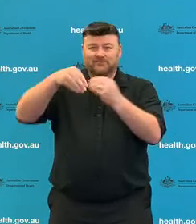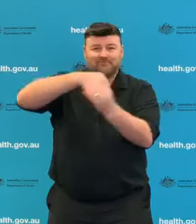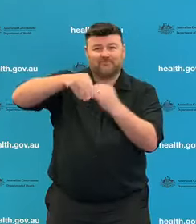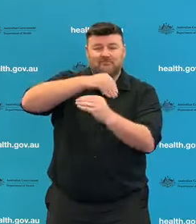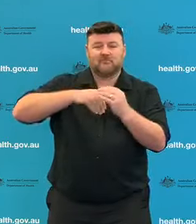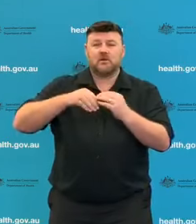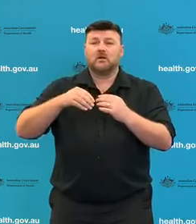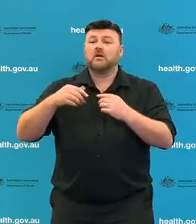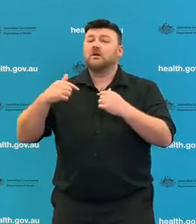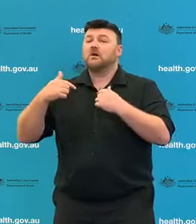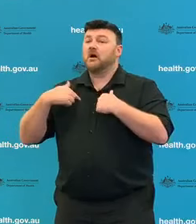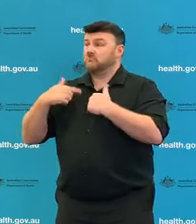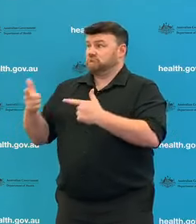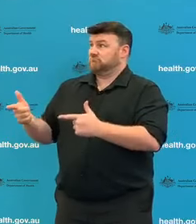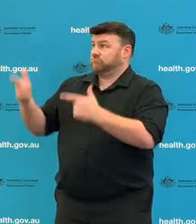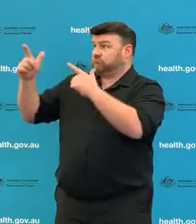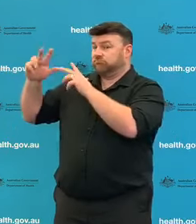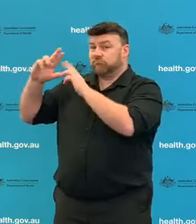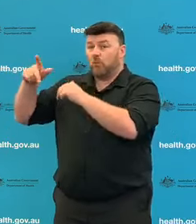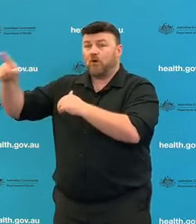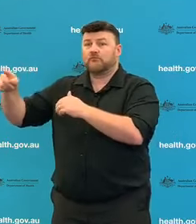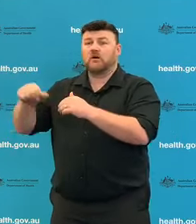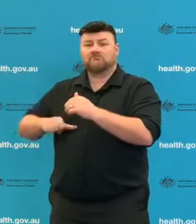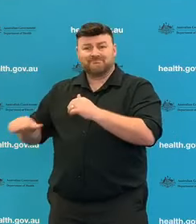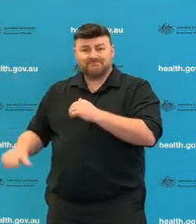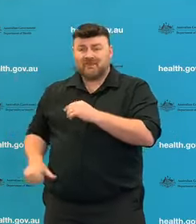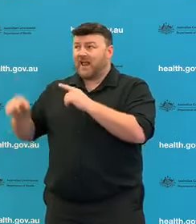working extremely hard to come up with some processes and